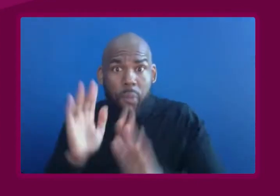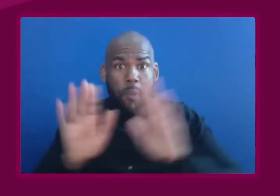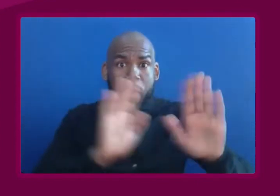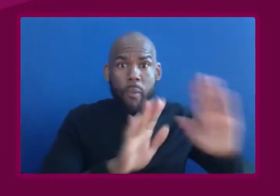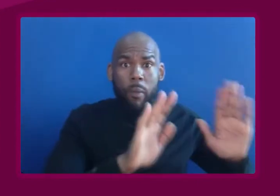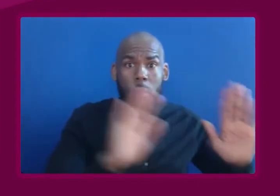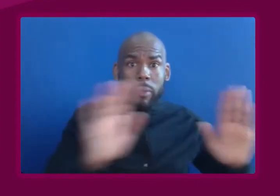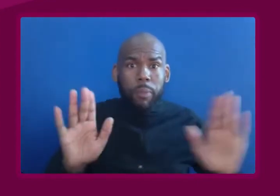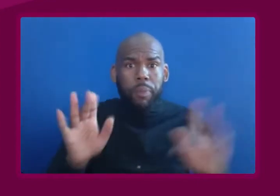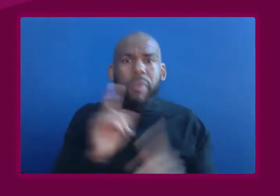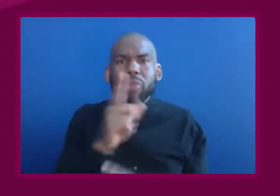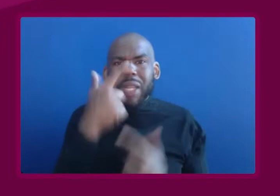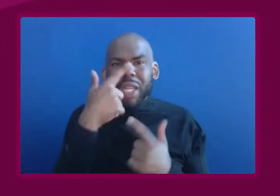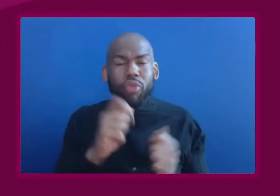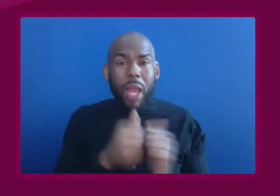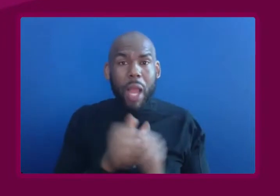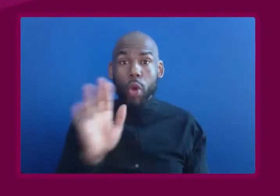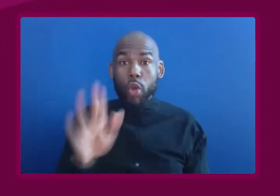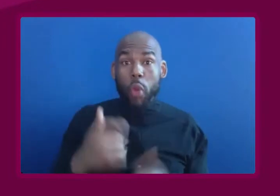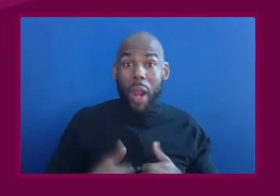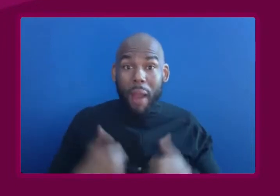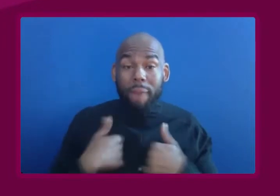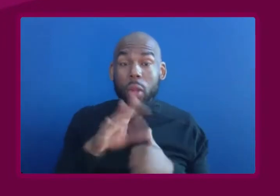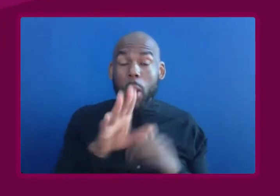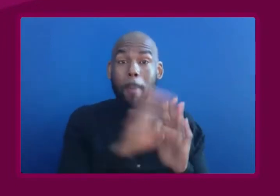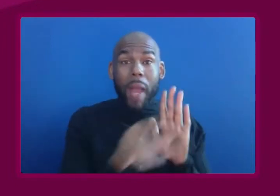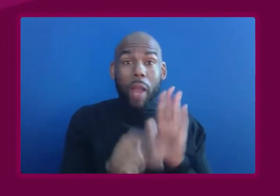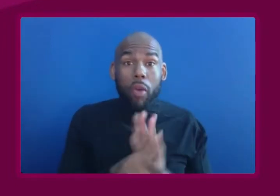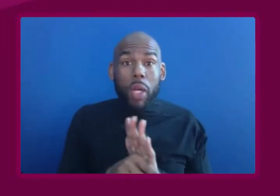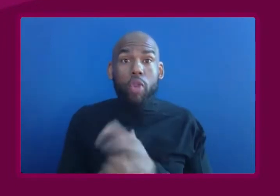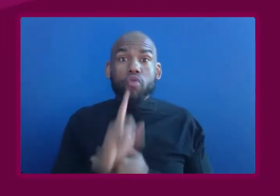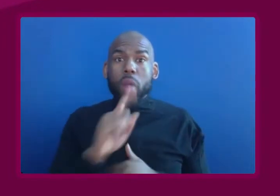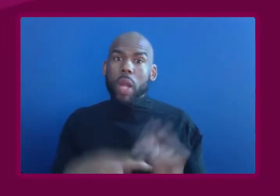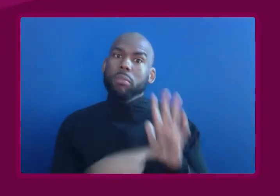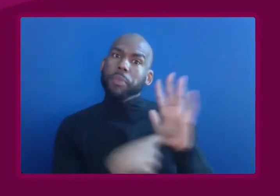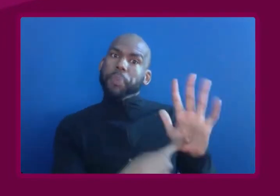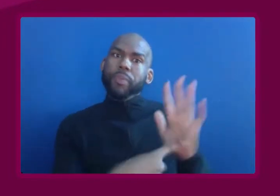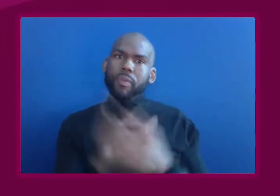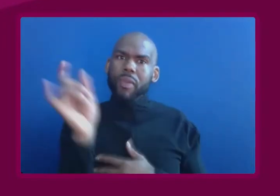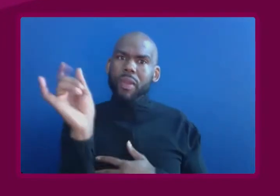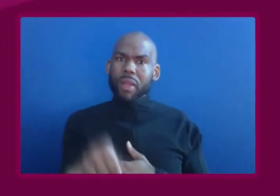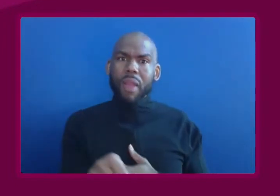It's really interesting how your life and your background really exemplifies that.